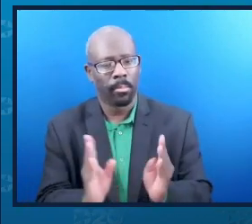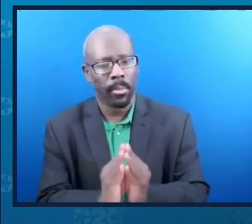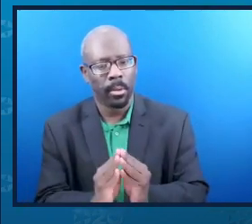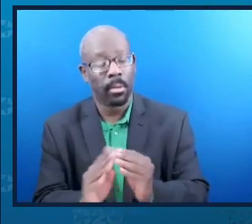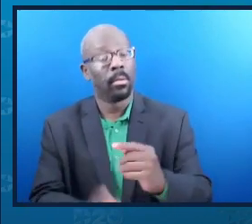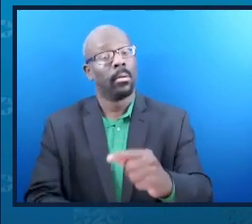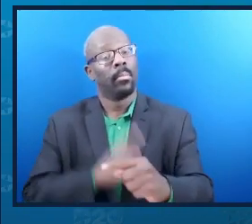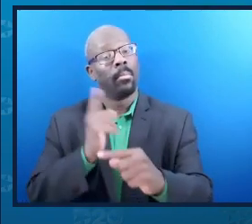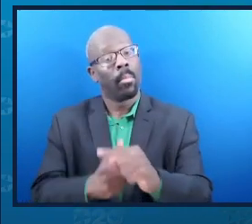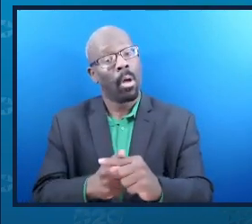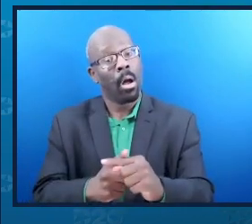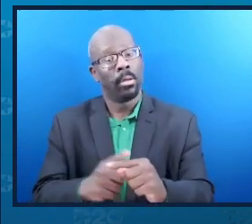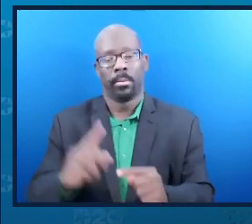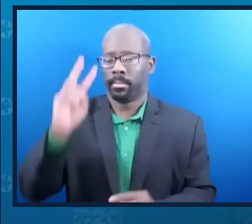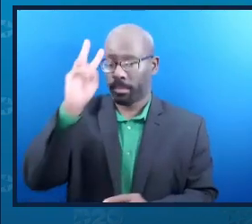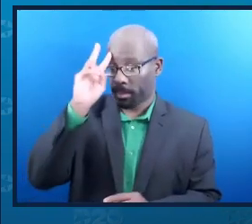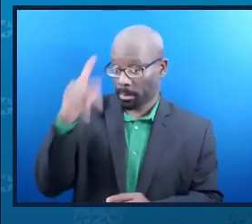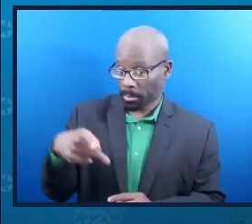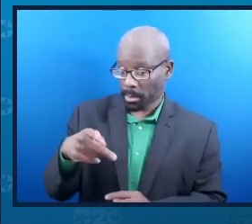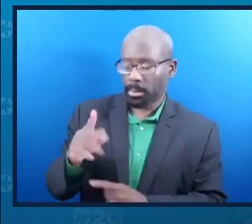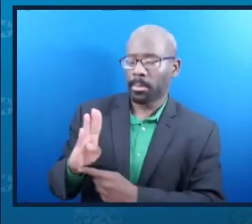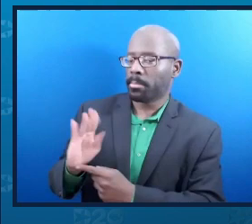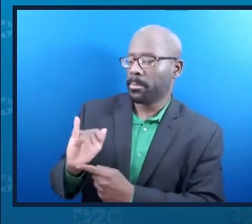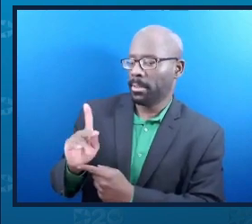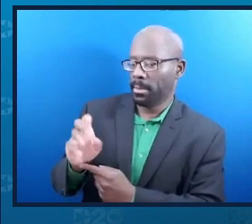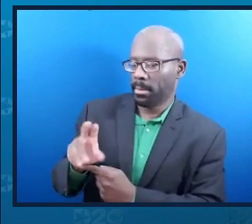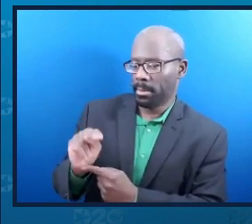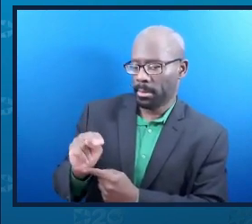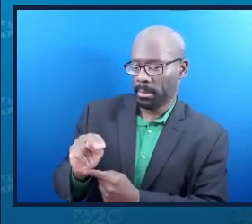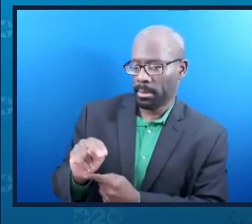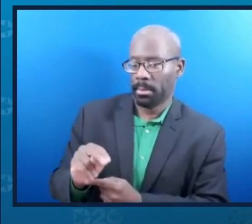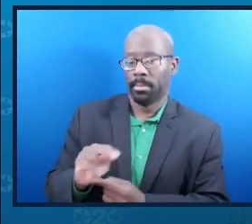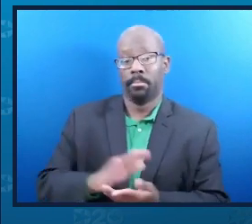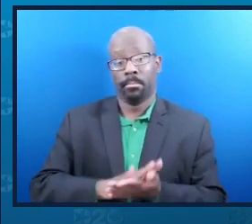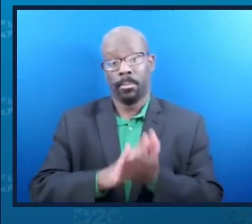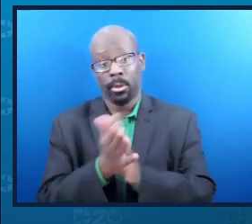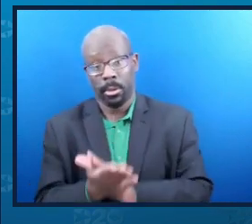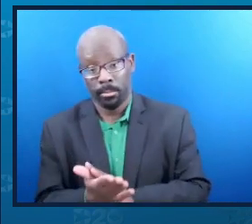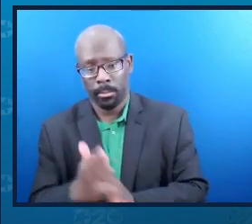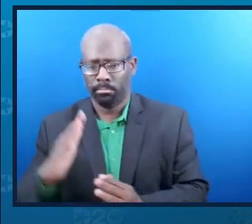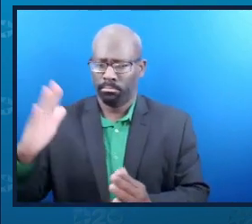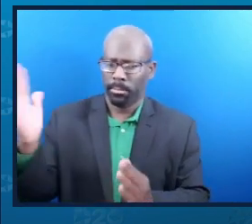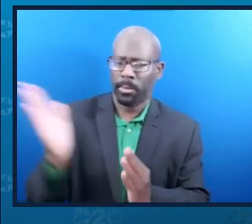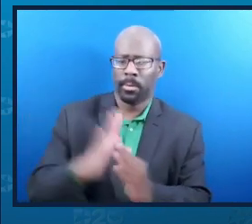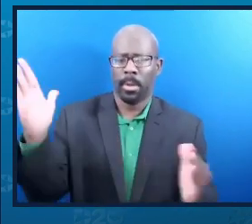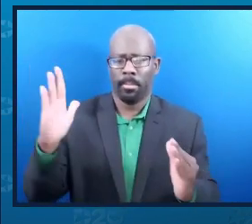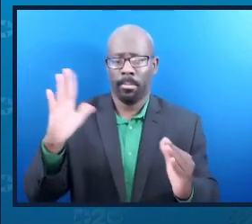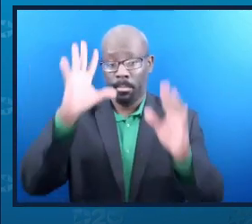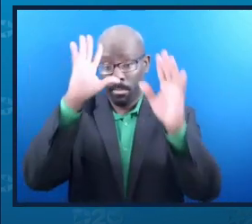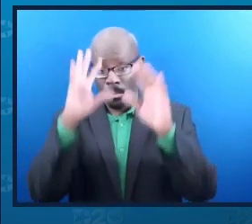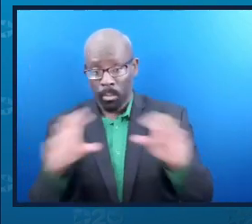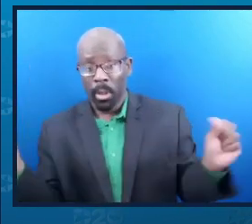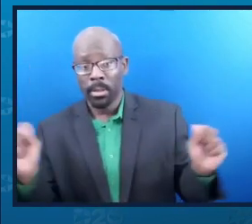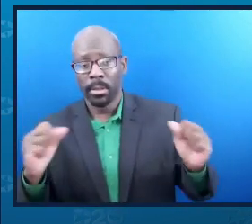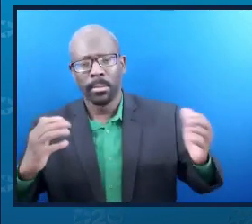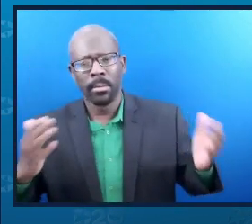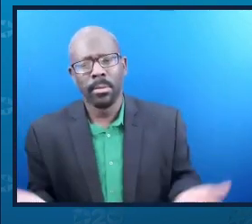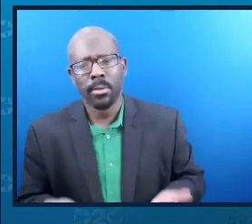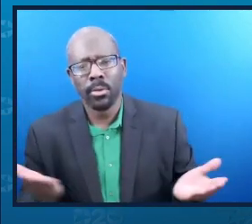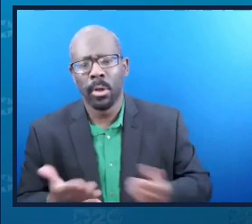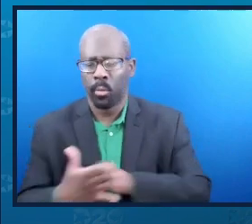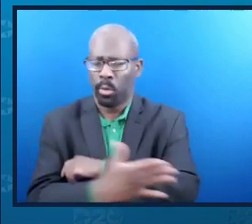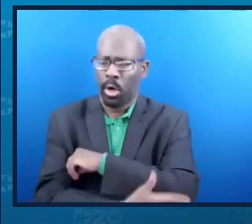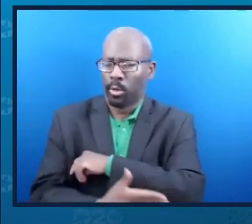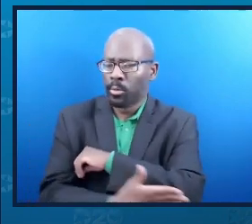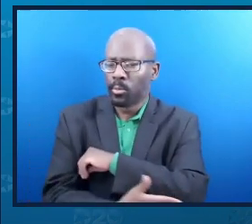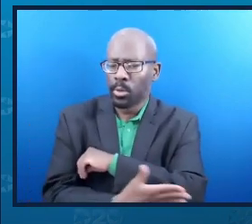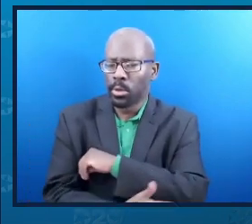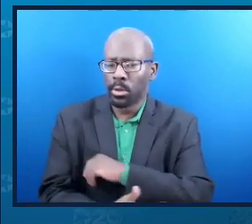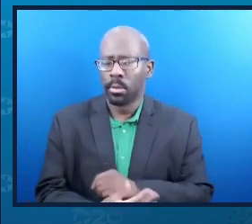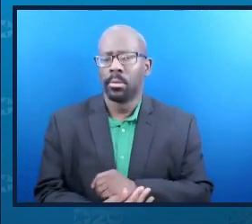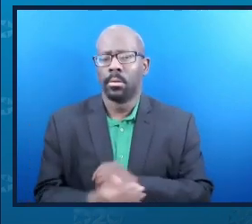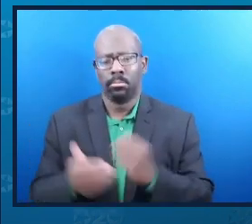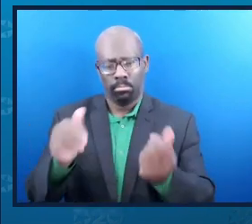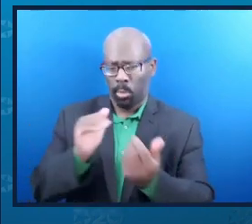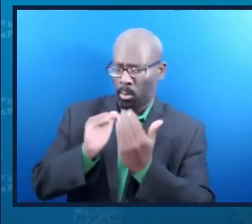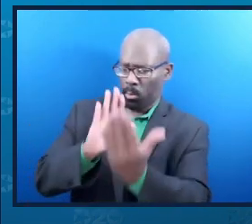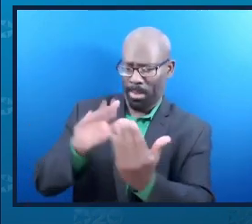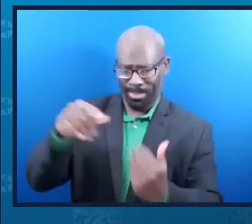VICE PRESIDENT JOE BIDEN FOR THE